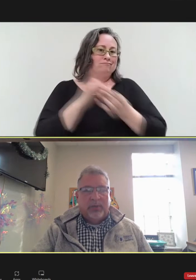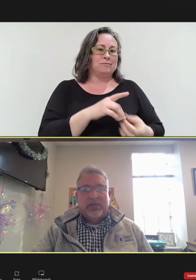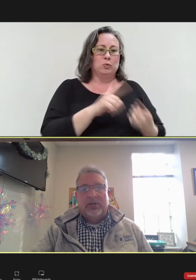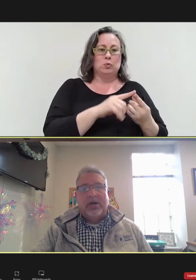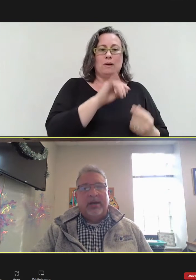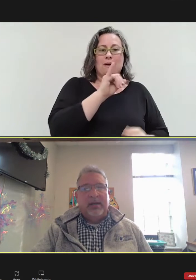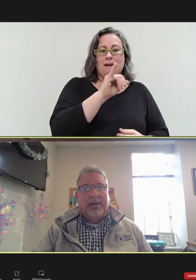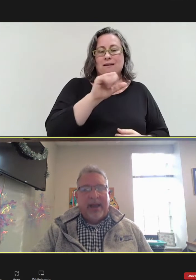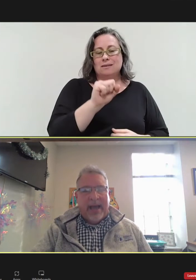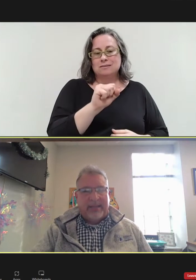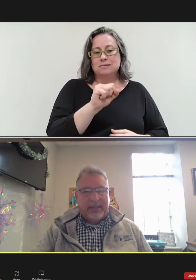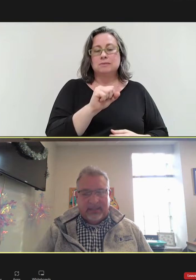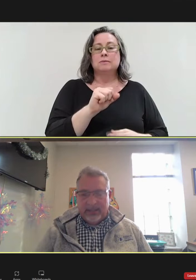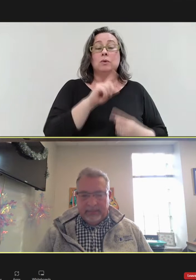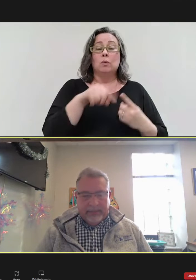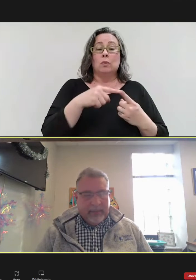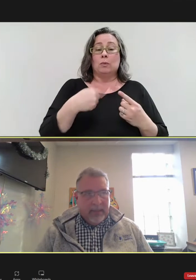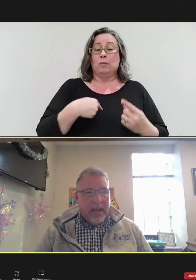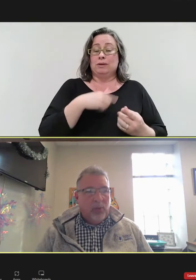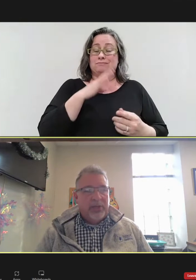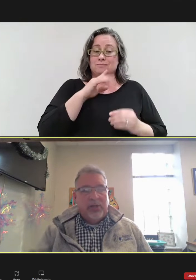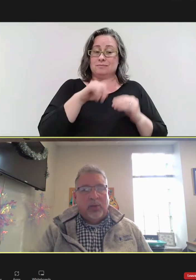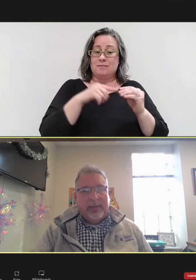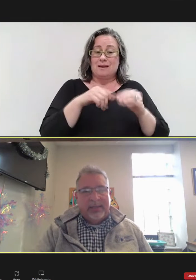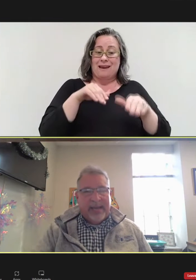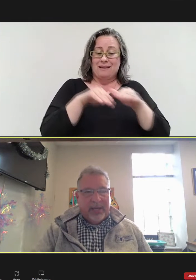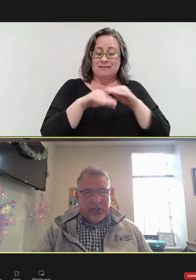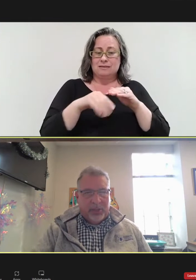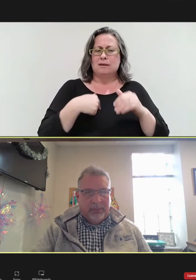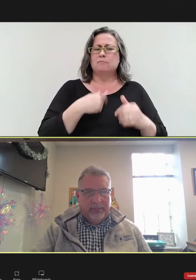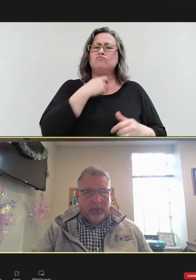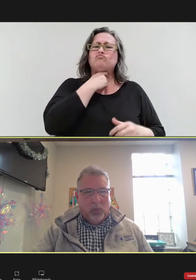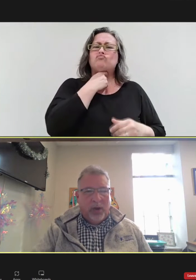when we started talking about access, I wanted to know what the data showed. Where